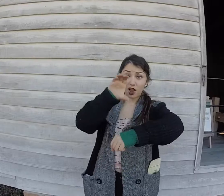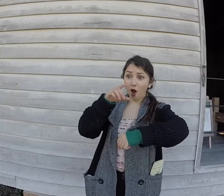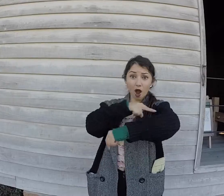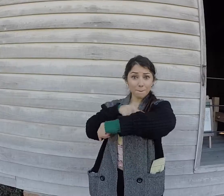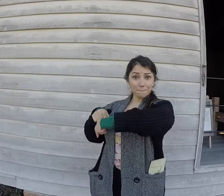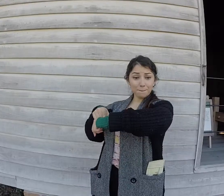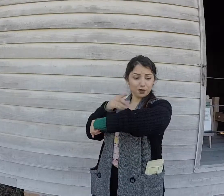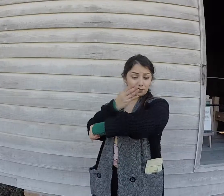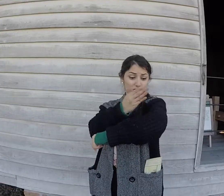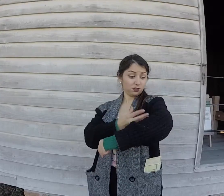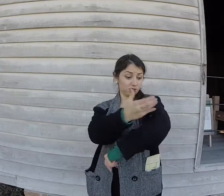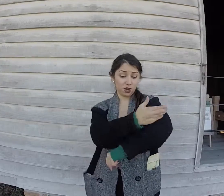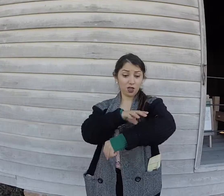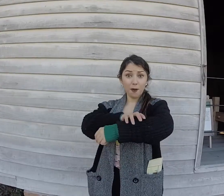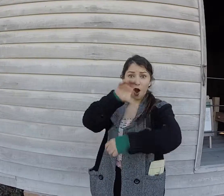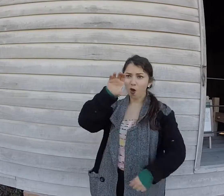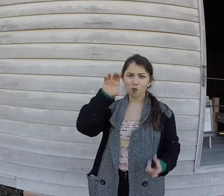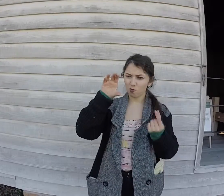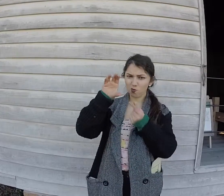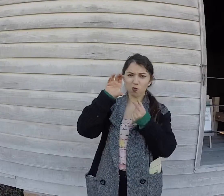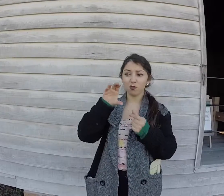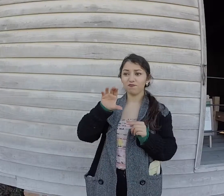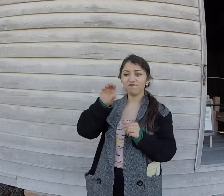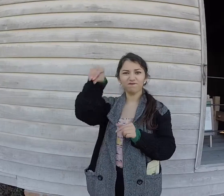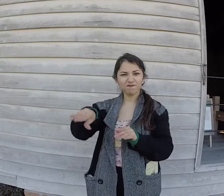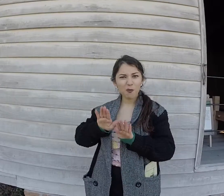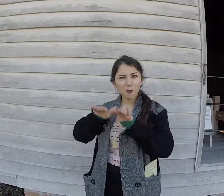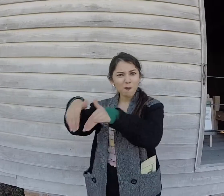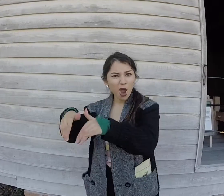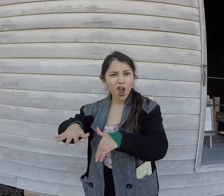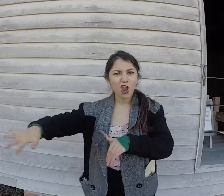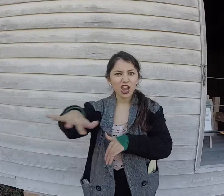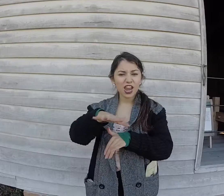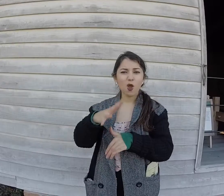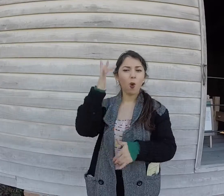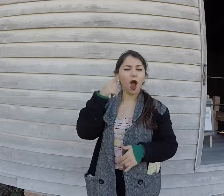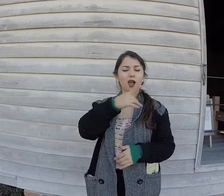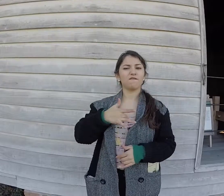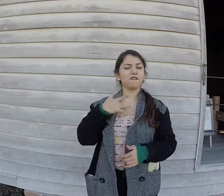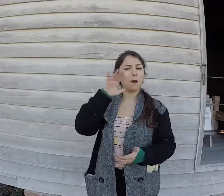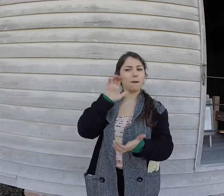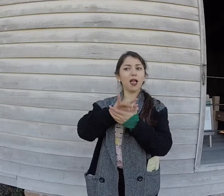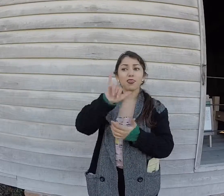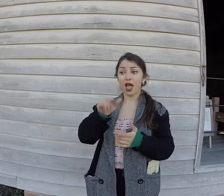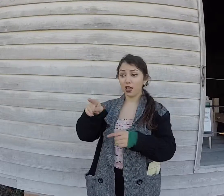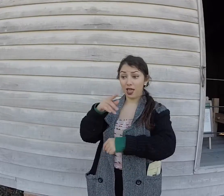such as the arm what would they do with it? They would bury it. It is because they feel and believe that